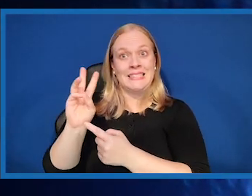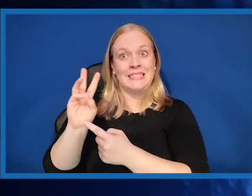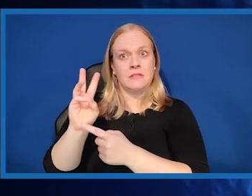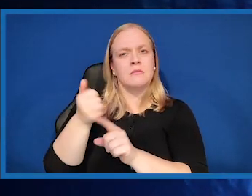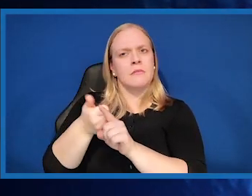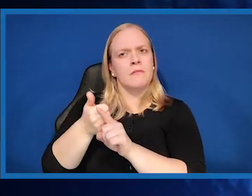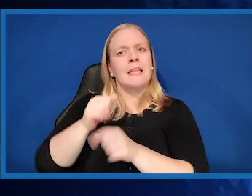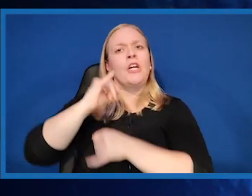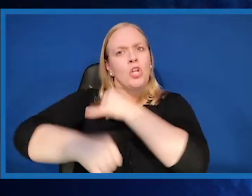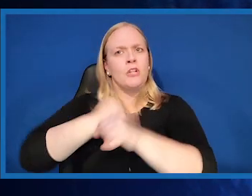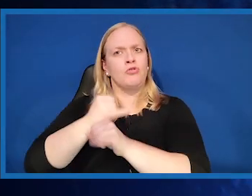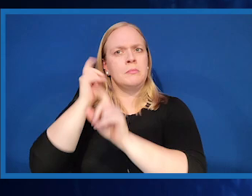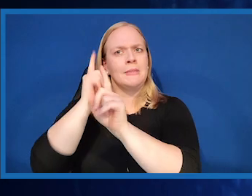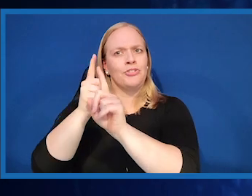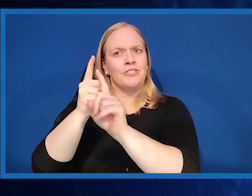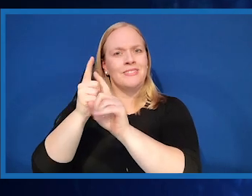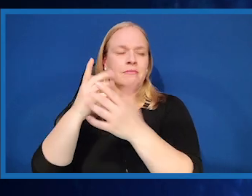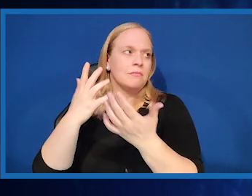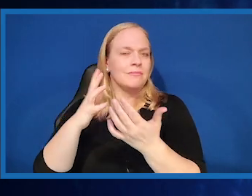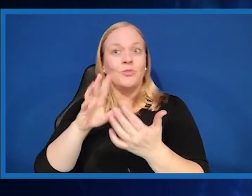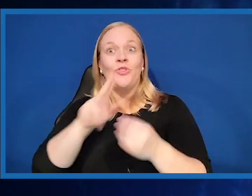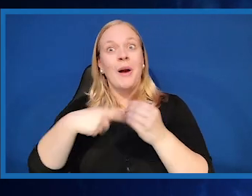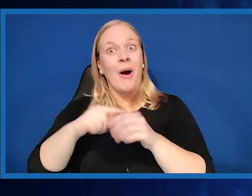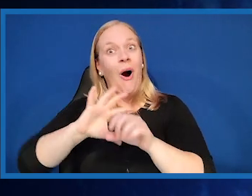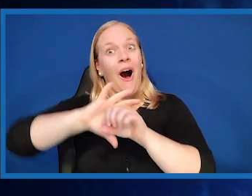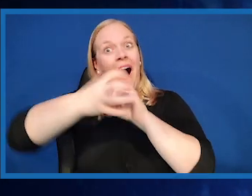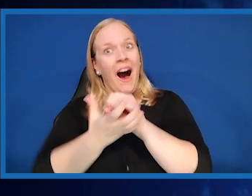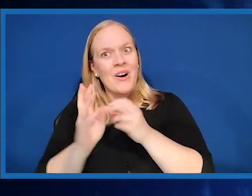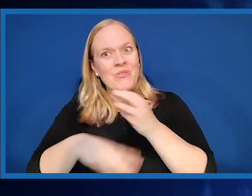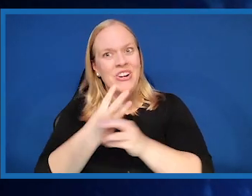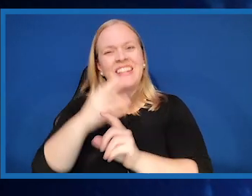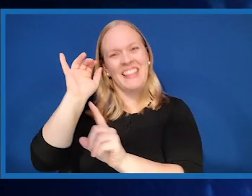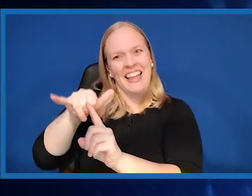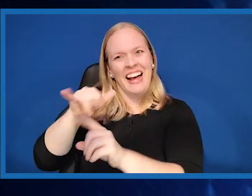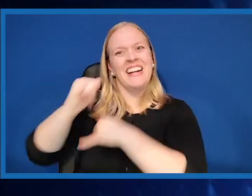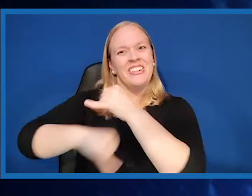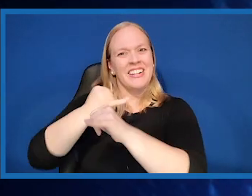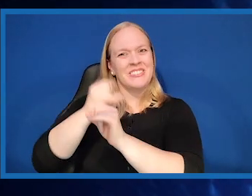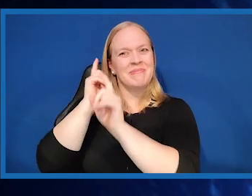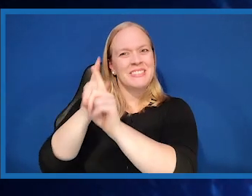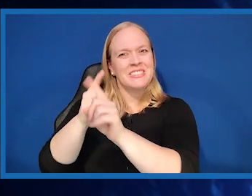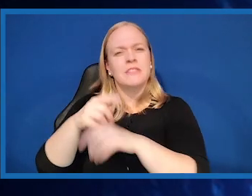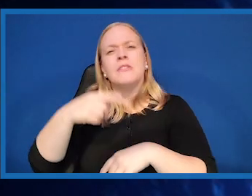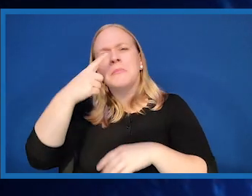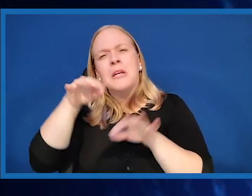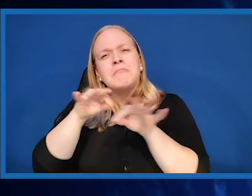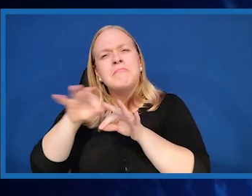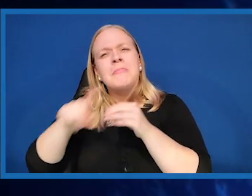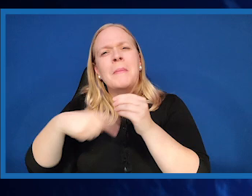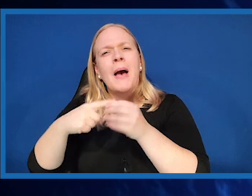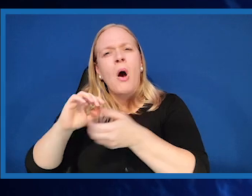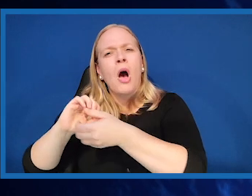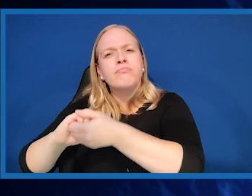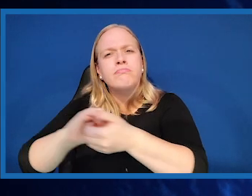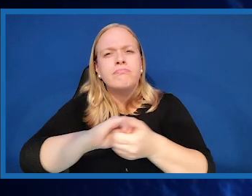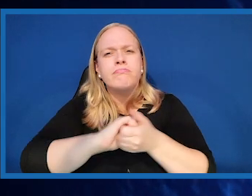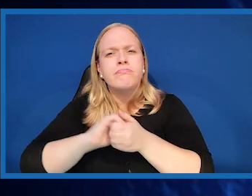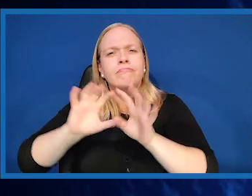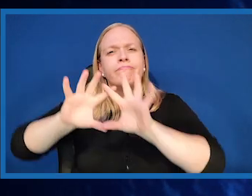SPEAKING OF SEEING THE WHOLE WORLD, UM, CAN YOU SPEAK ABOUT SOME OF THE GLOBAL COLLABORATION THAT HAPPENED, UH, TO-TO GET THIS MISSION